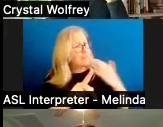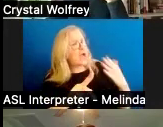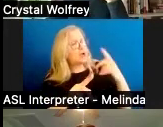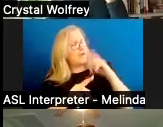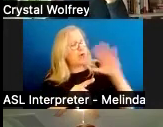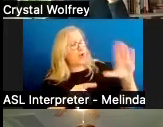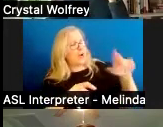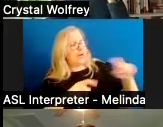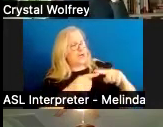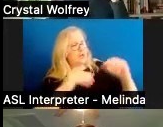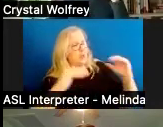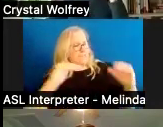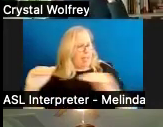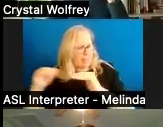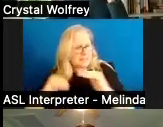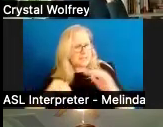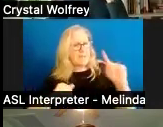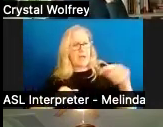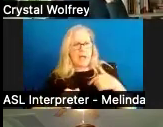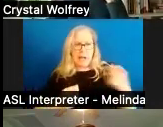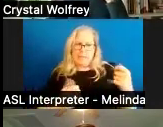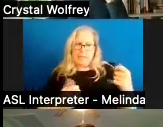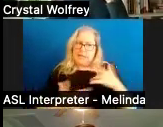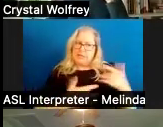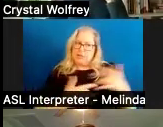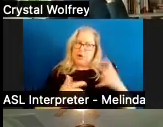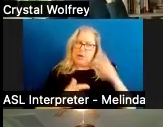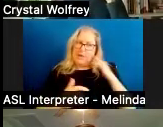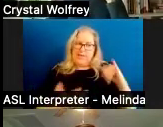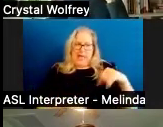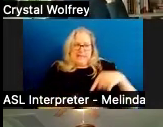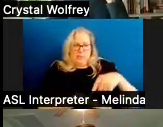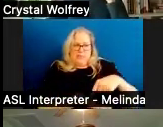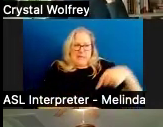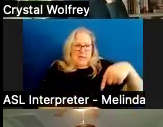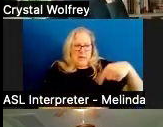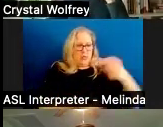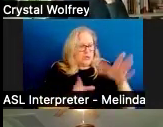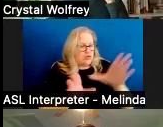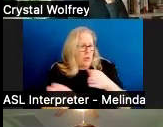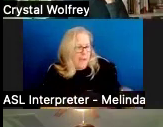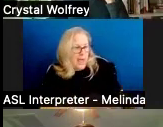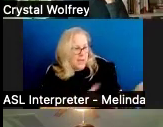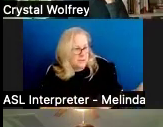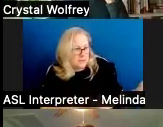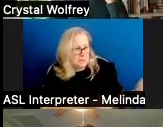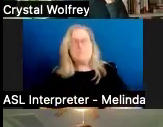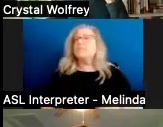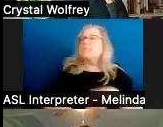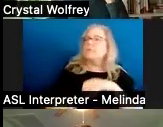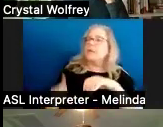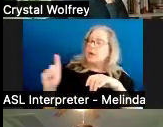but I got to say, it's a little bit concerning that this is an outstanding item. What's your plan at this point? Sean Hine: So our plan is definitely